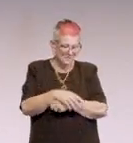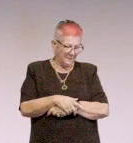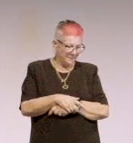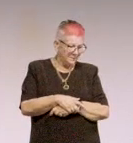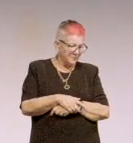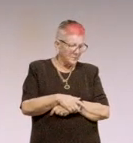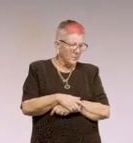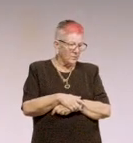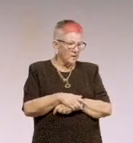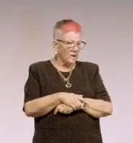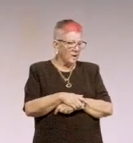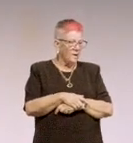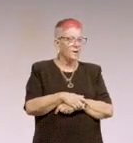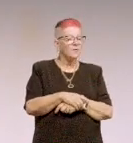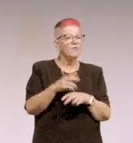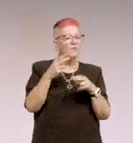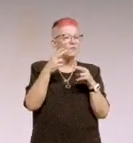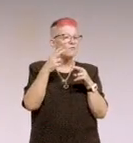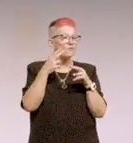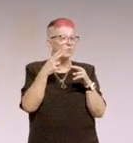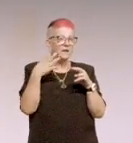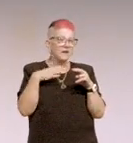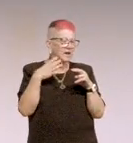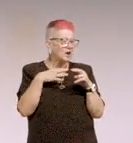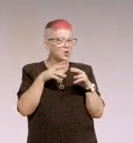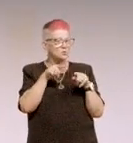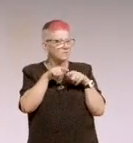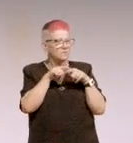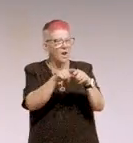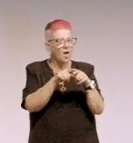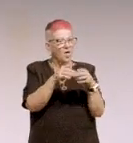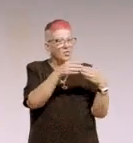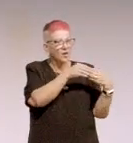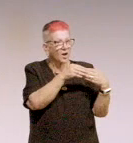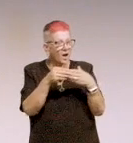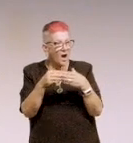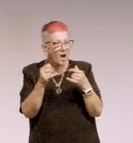Apart from this we can, for all of you, guidelines, accessibility